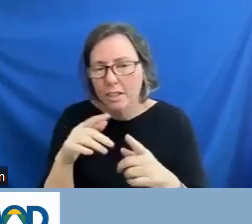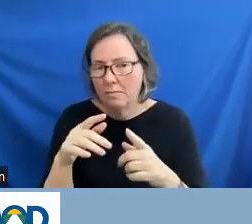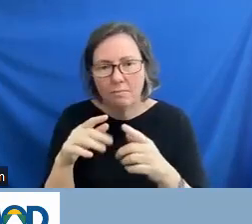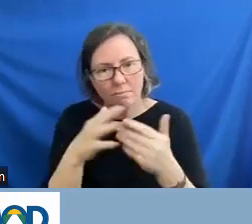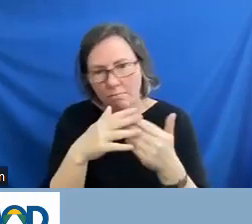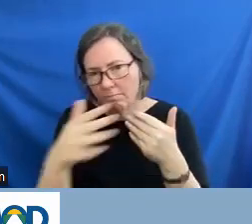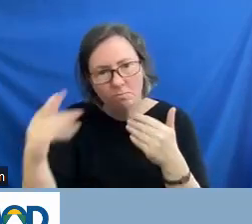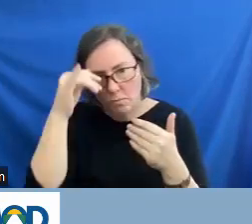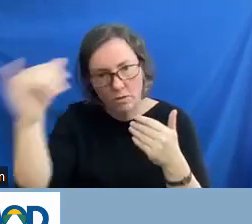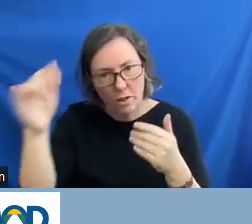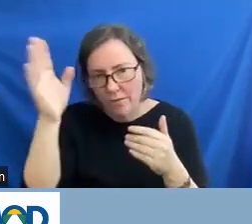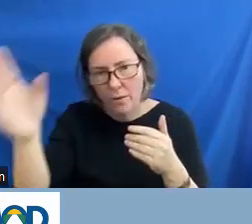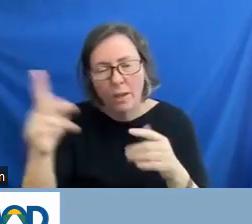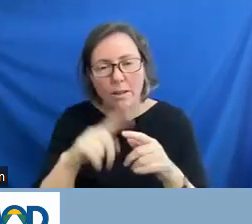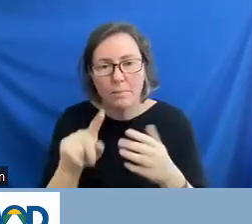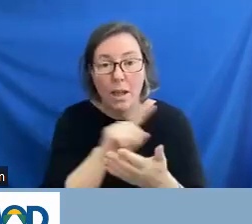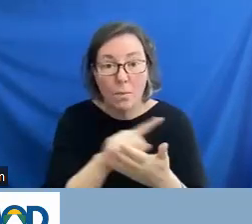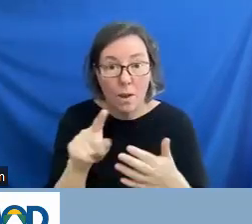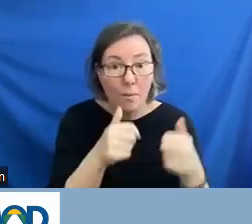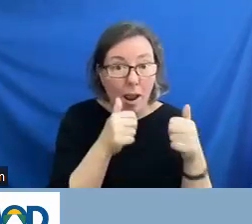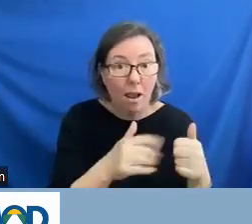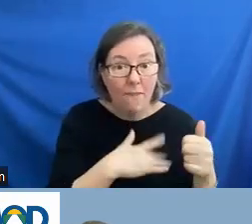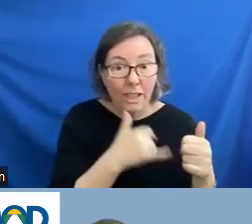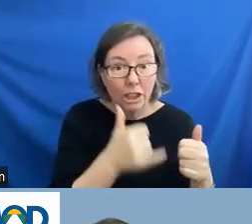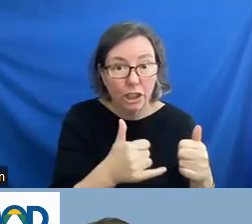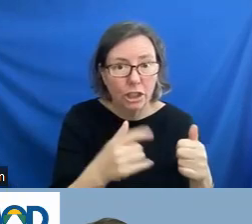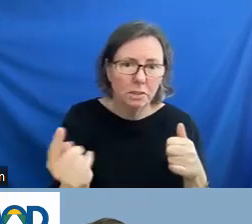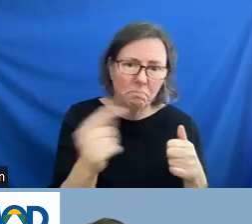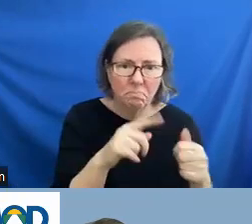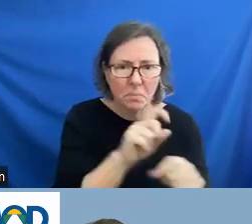and from week to week, we've allowed her to change